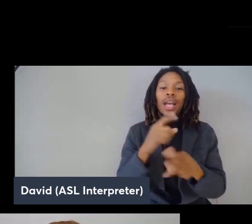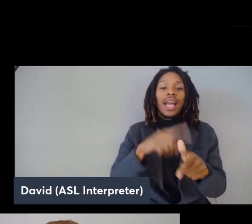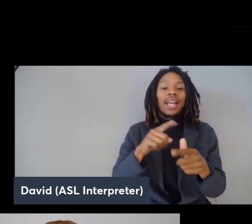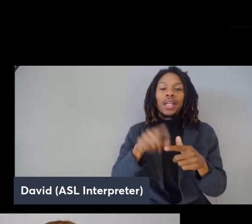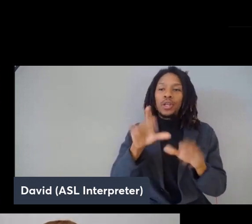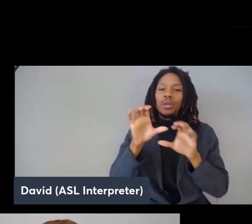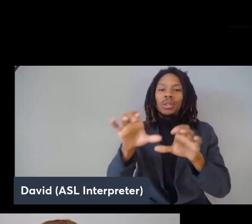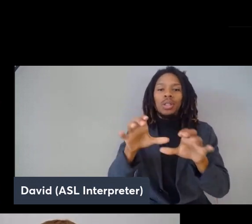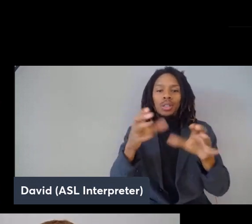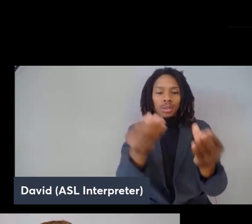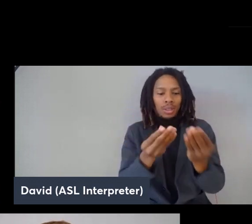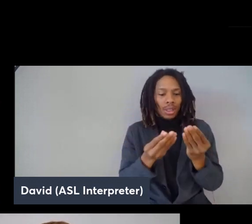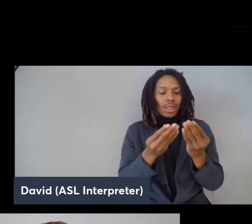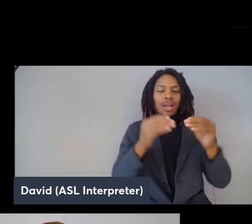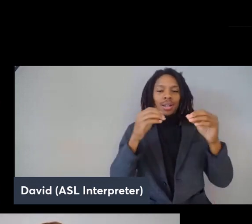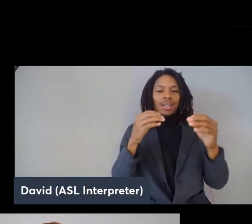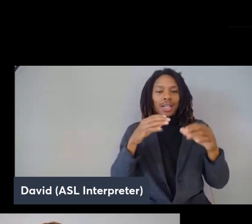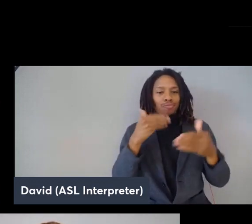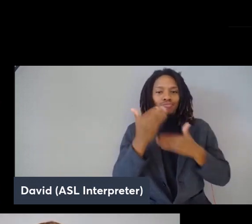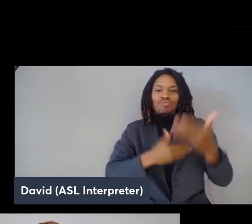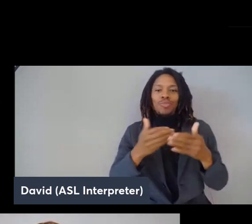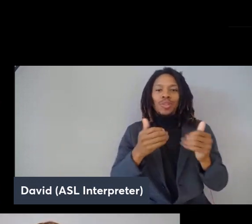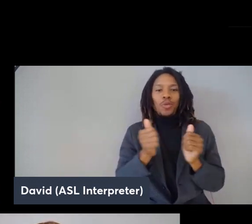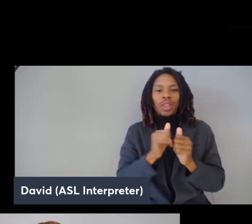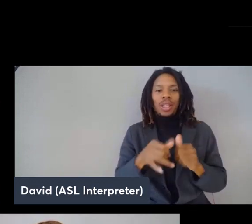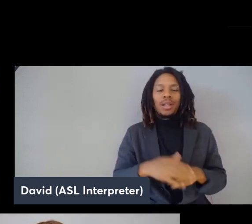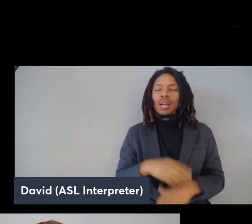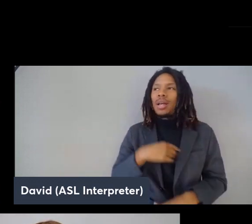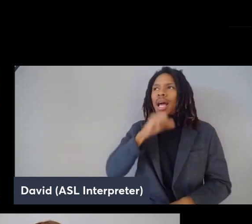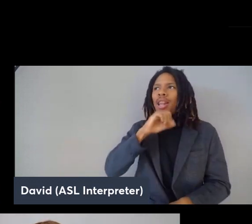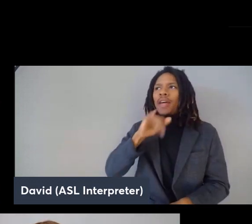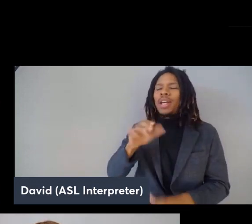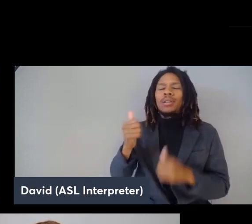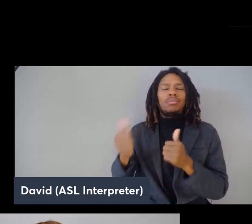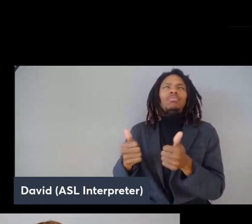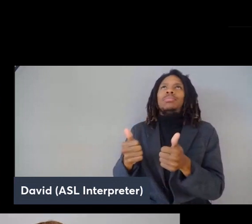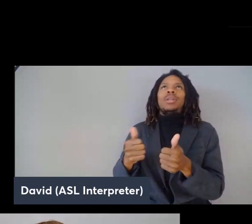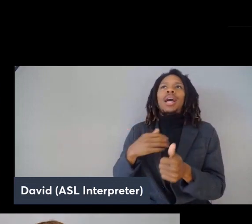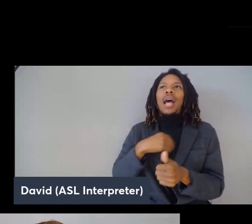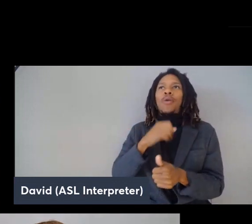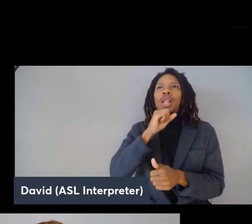with the data we made available for you. I love that, yeah, I mean, I would love to never have to write